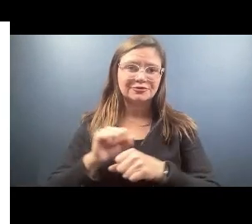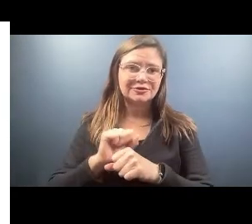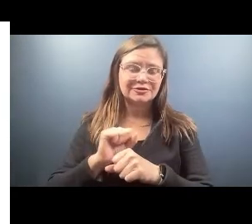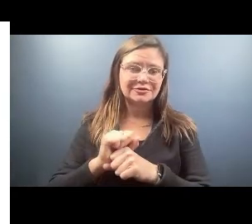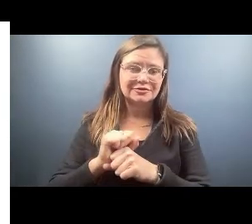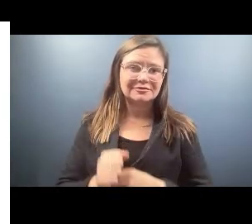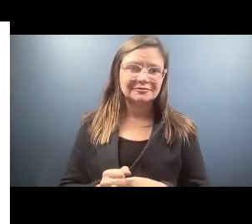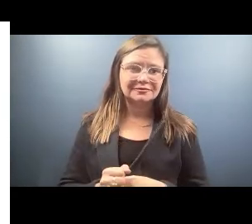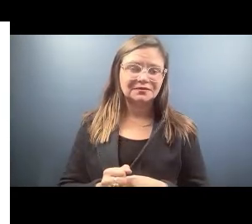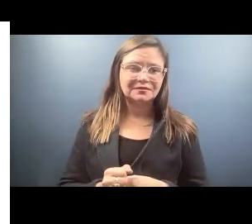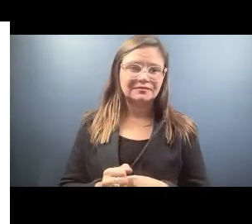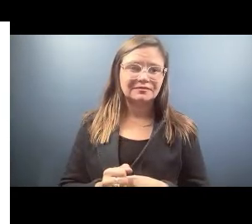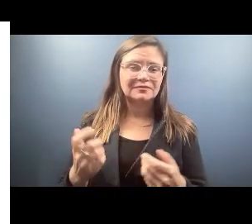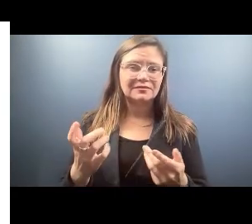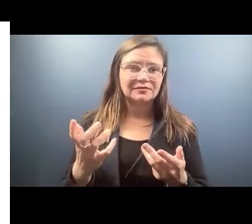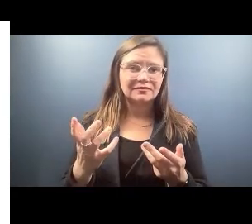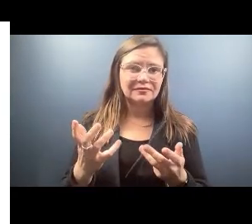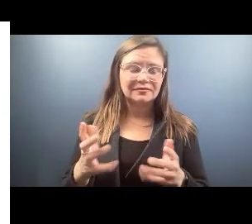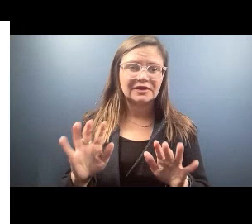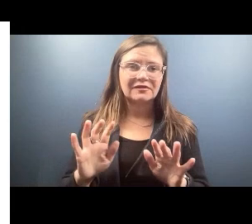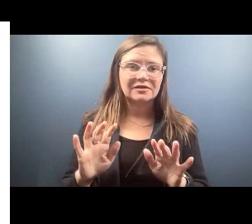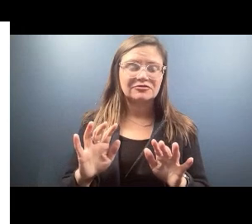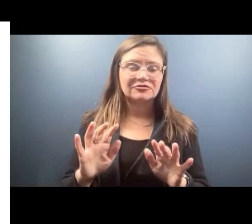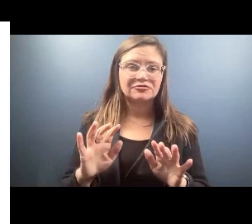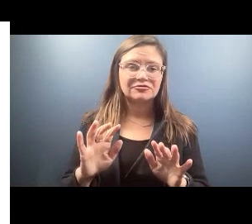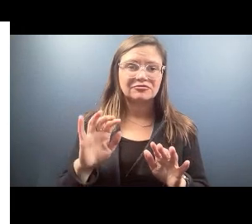And once you've sort of identified what that need is, it's,